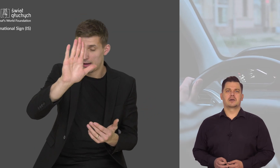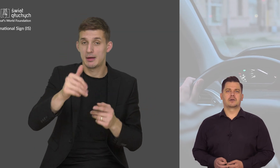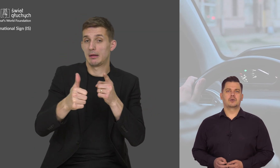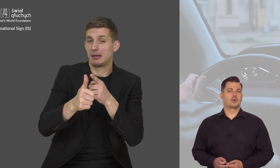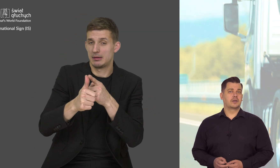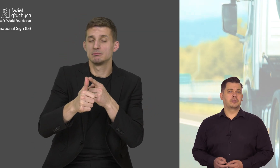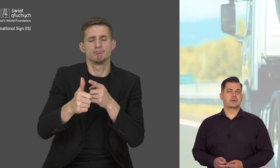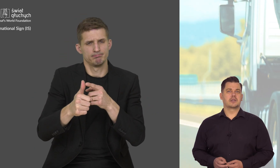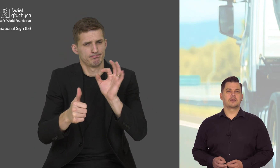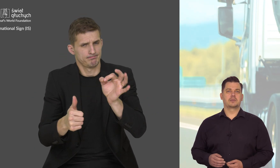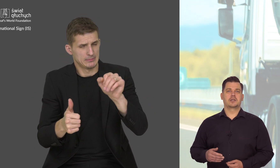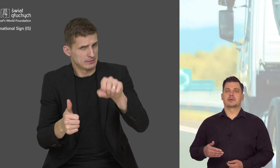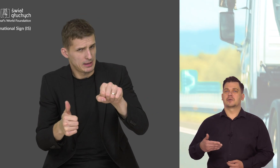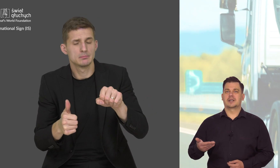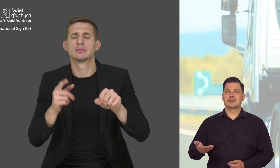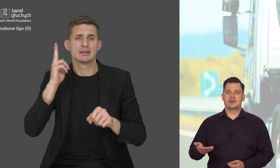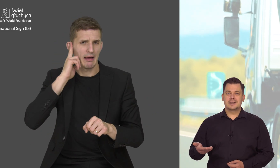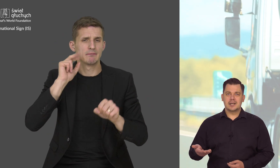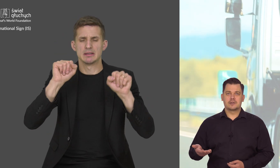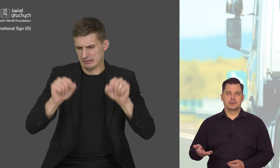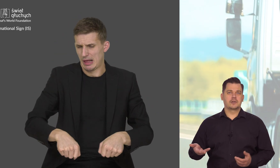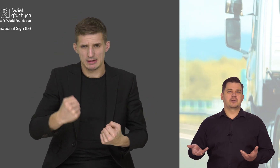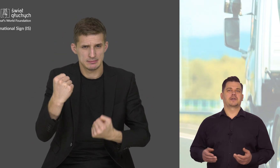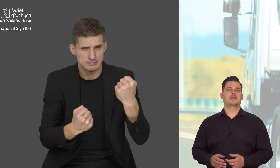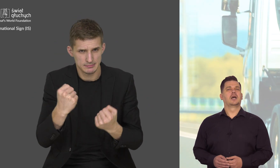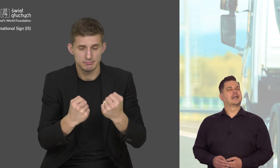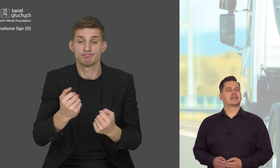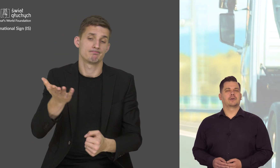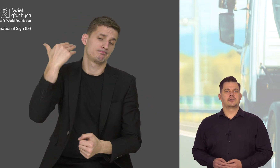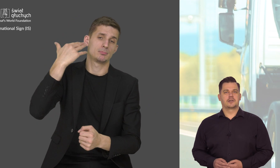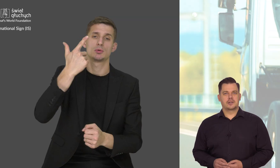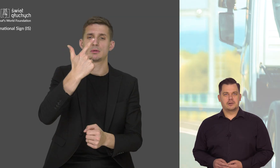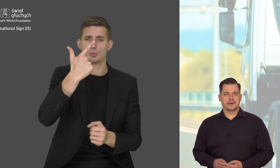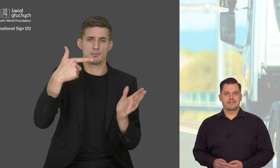they can even hold a Category C license to drive heavy trucks.